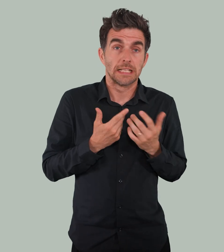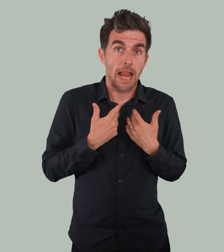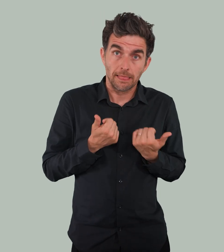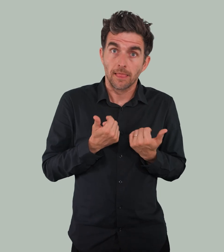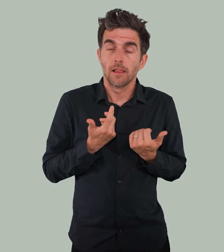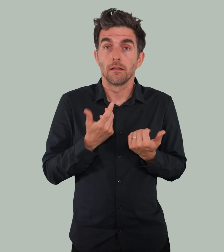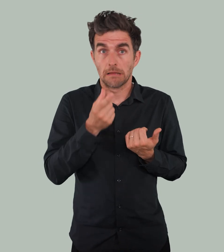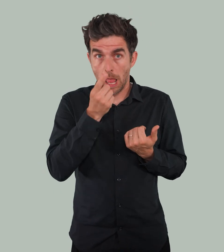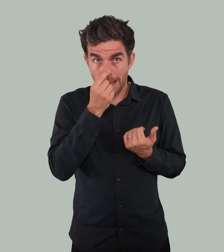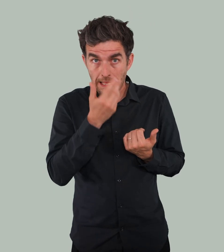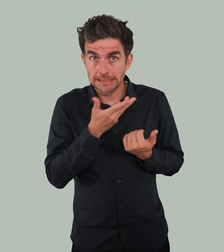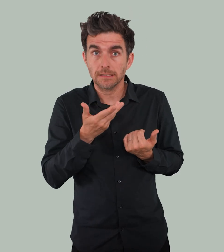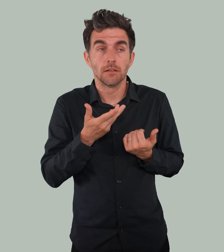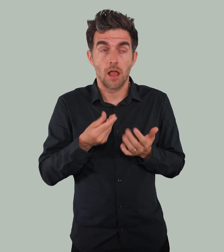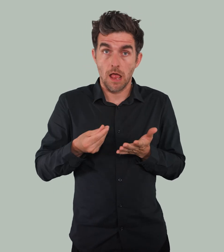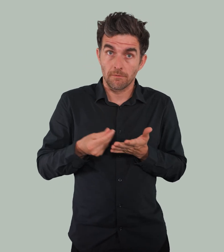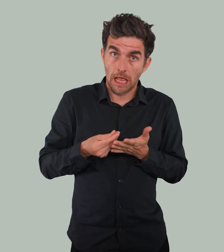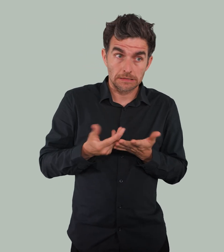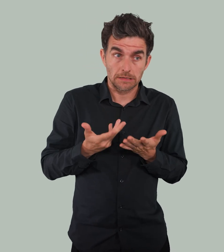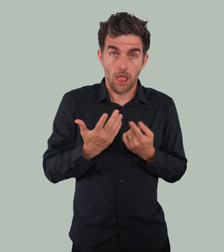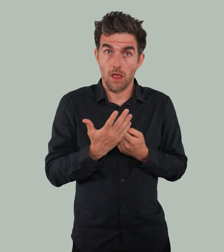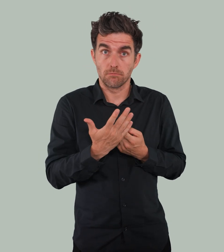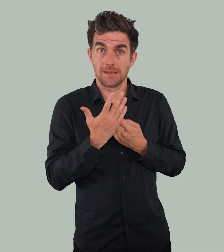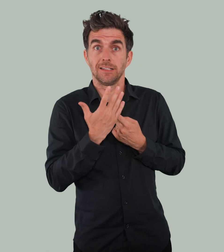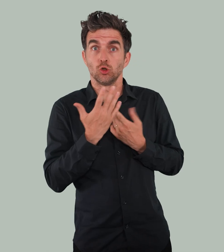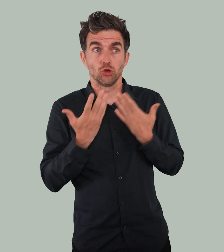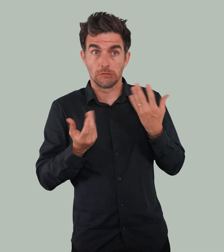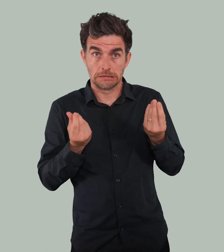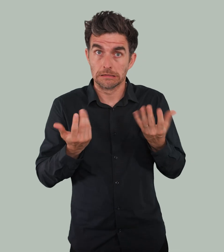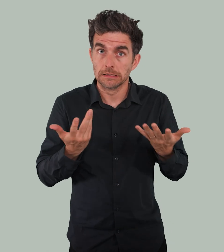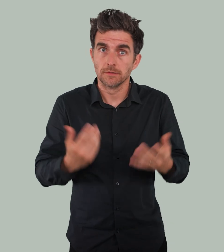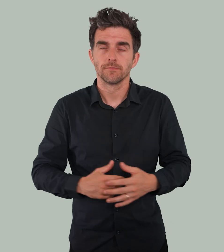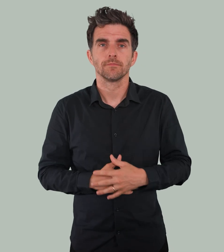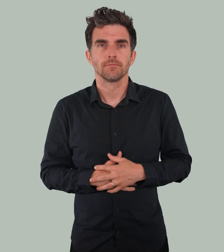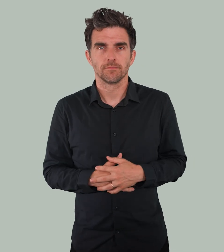including their health, capacity, and financial pressures.